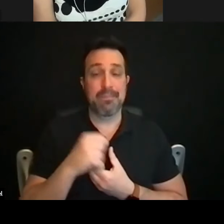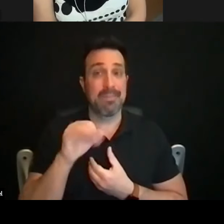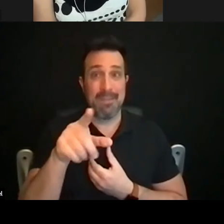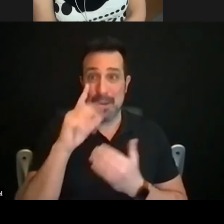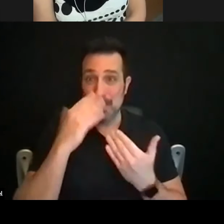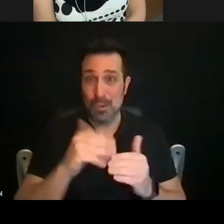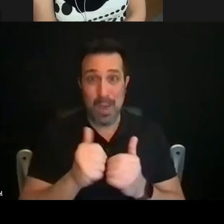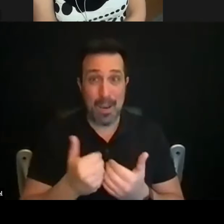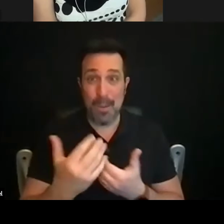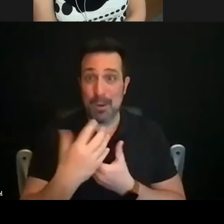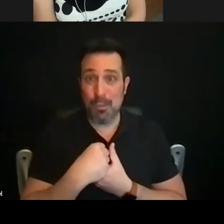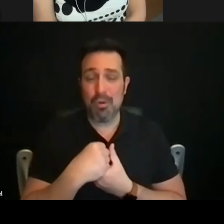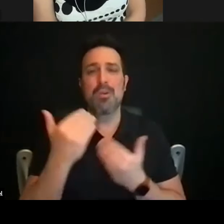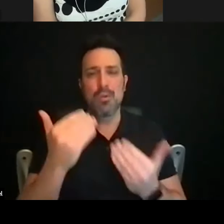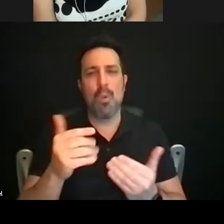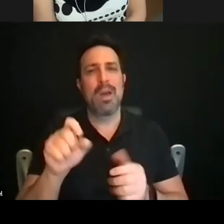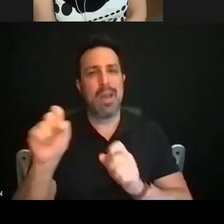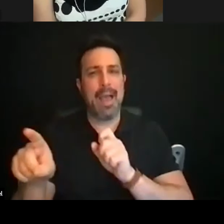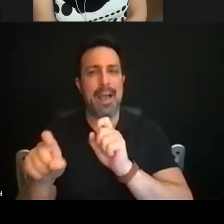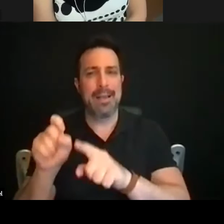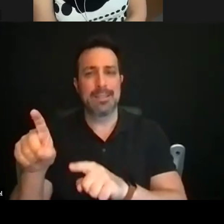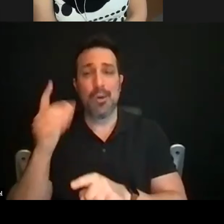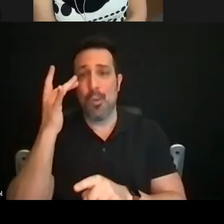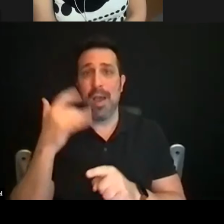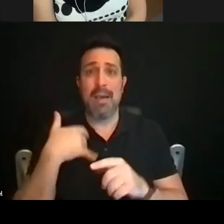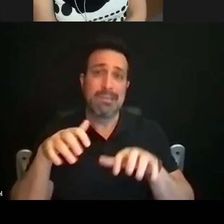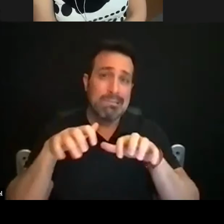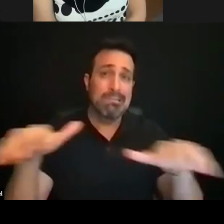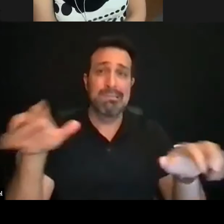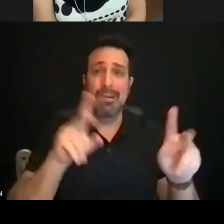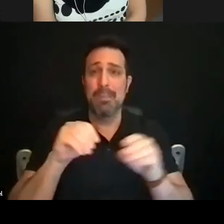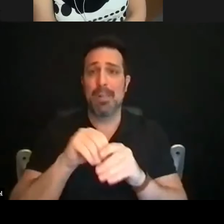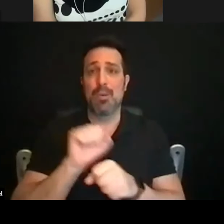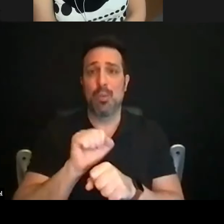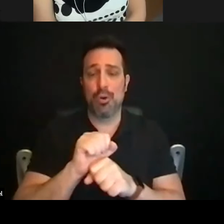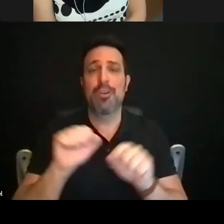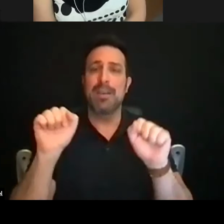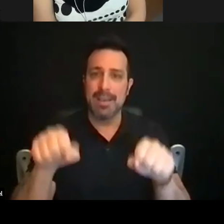is to just find your -- find what you love to do and figure out a way to incorporate that and if you